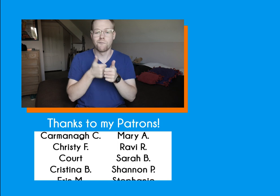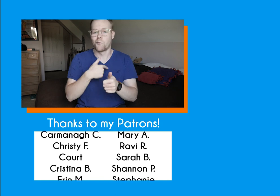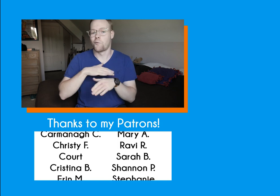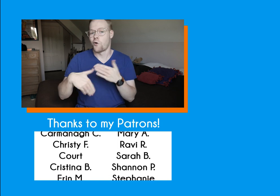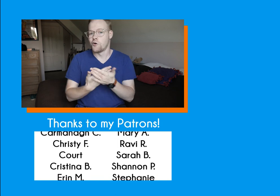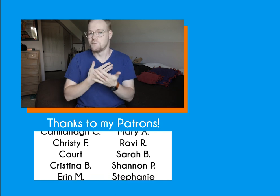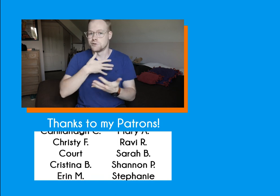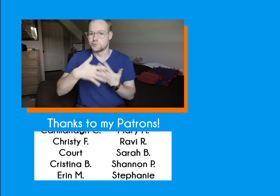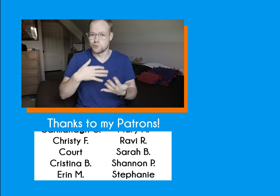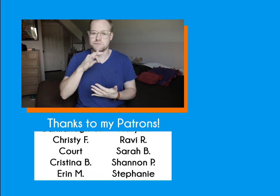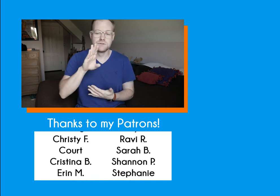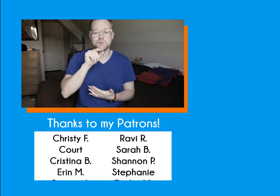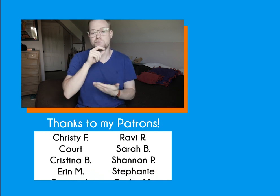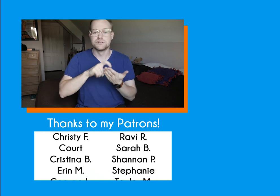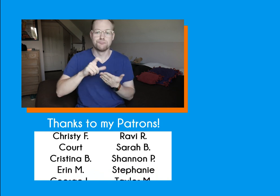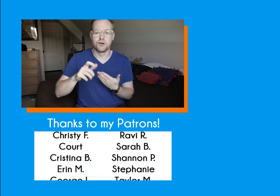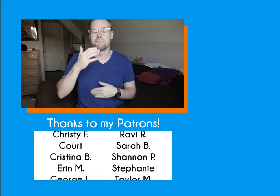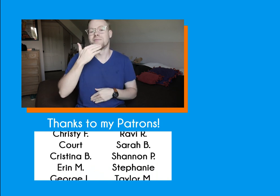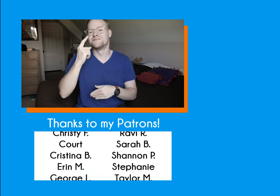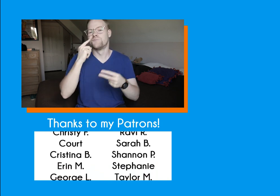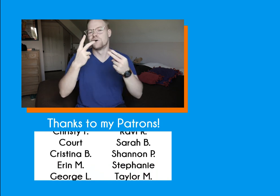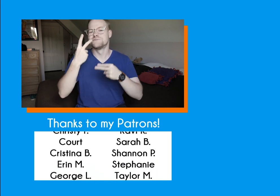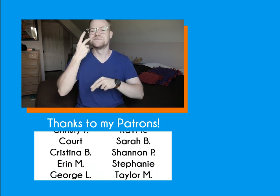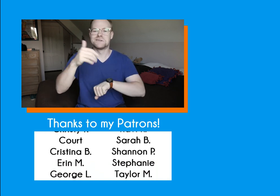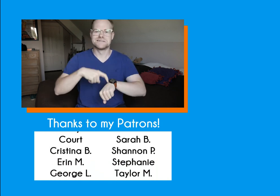Follow me on all my socials - Facebook, Twitter, Instagram. Thanks for watching, see you next time.